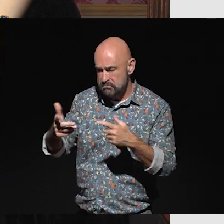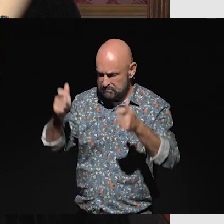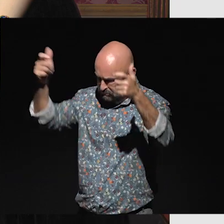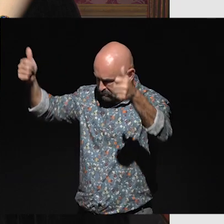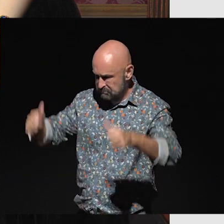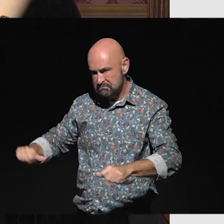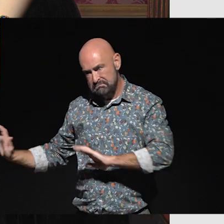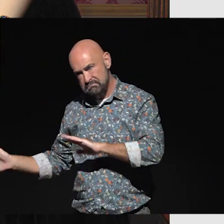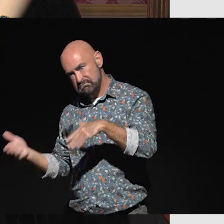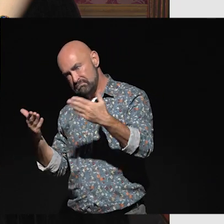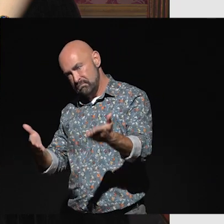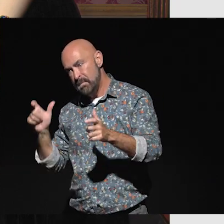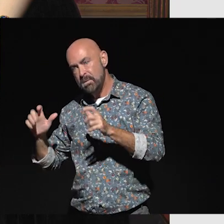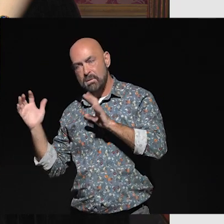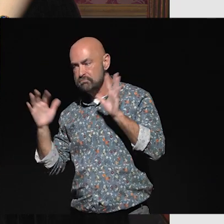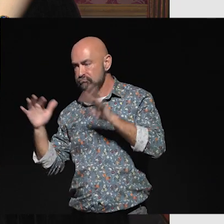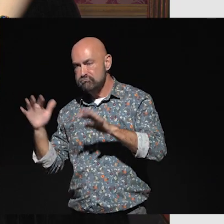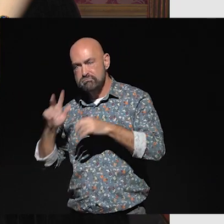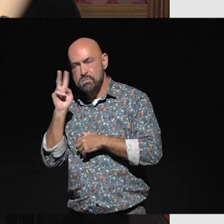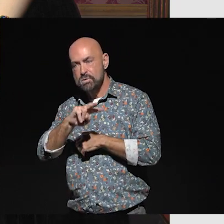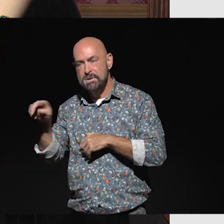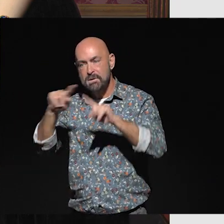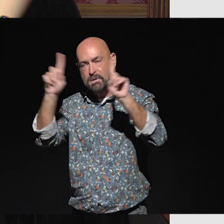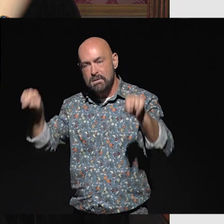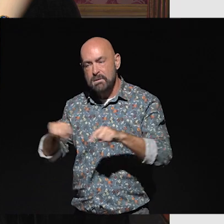and people are coming to see it in 1851.